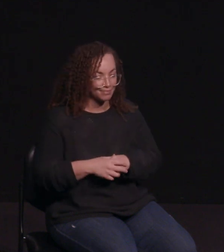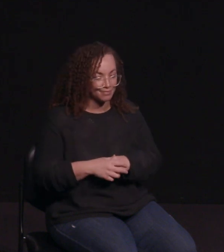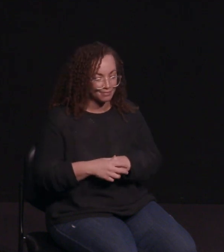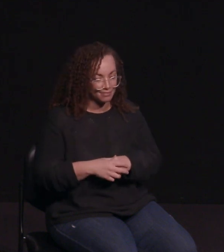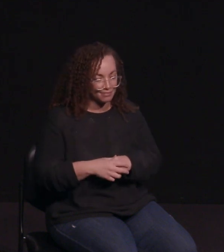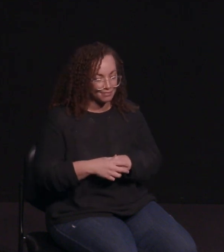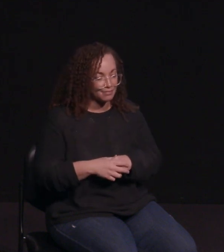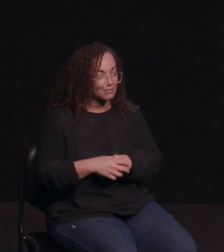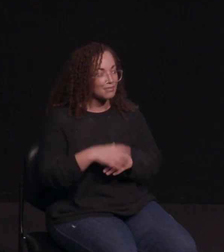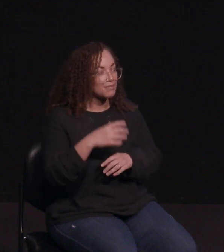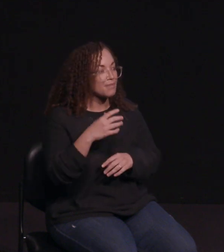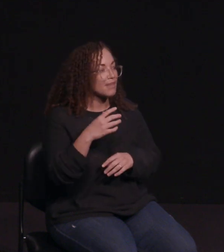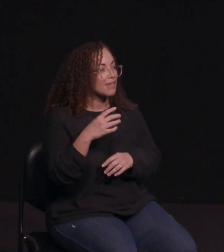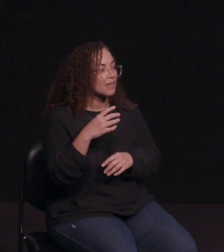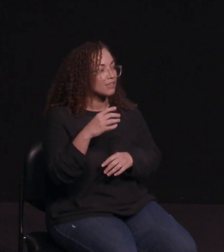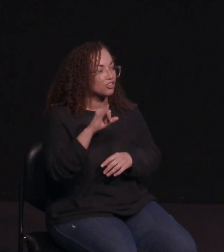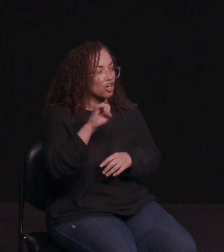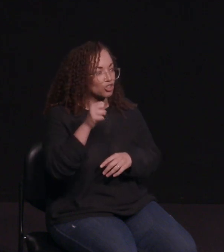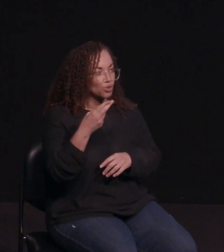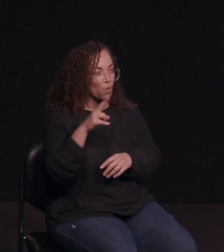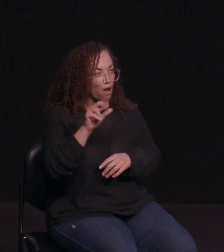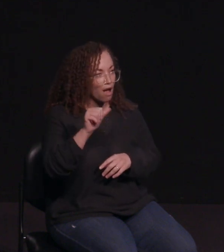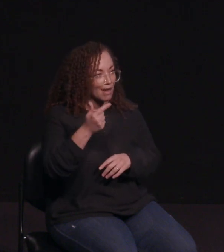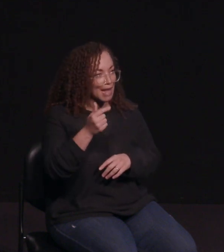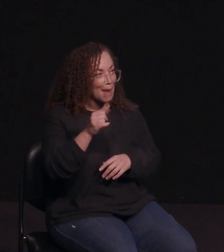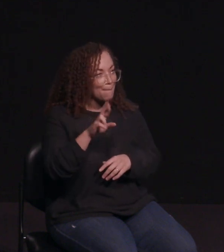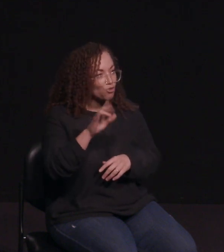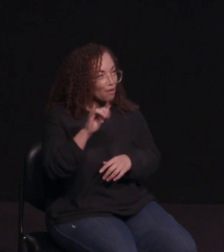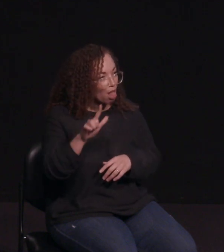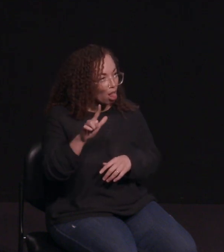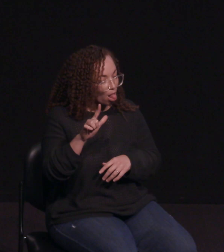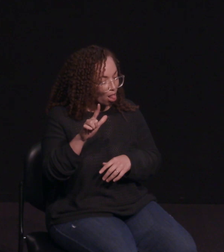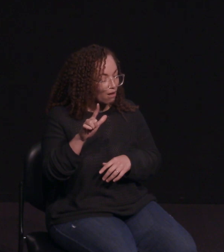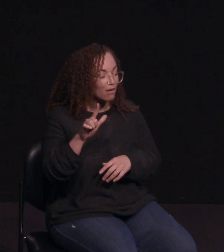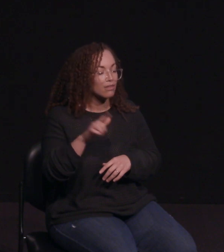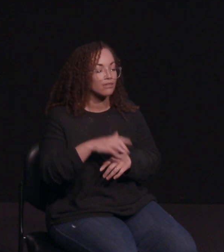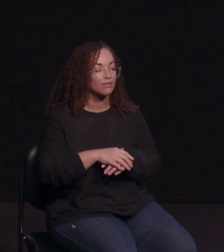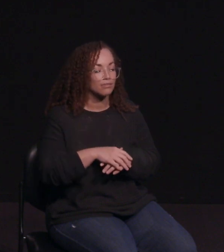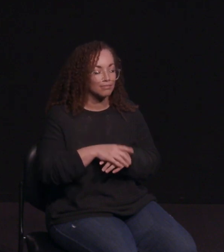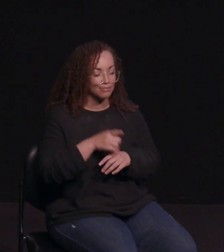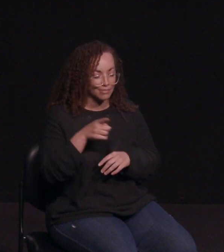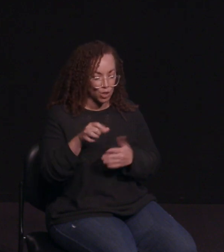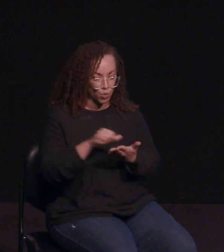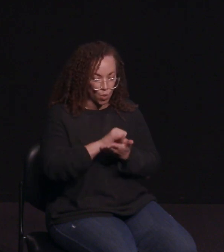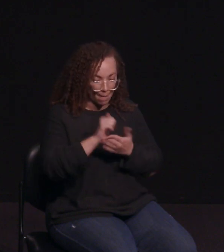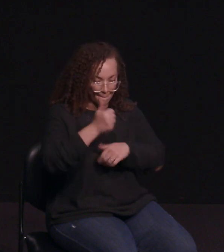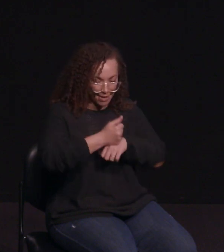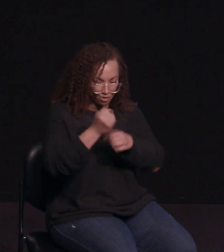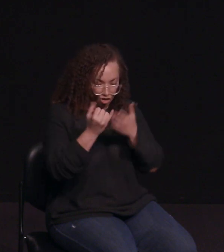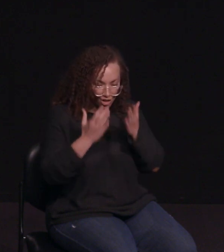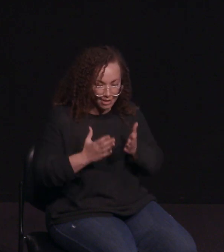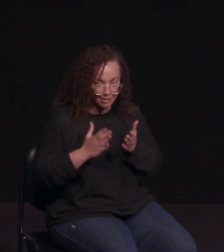Joshua Gabriel, birth name Joshua Gabriel Lunsk, is a New York-based artist, musician, and graphic designer